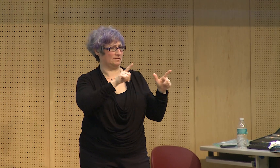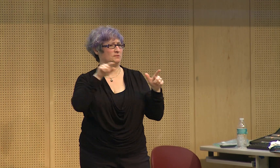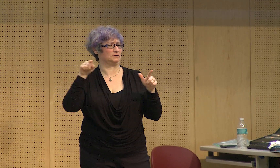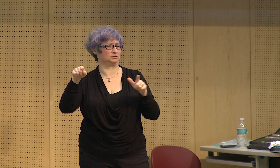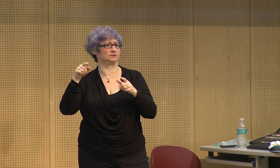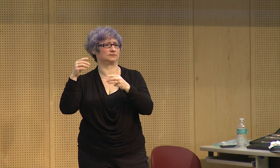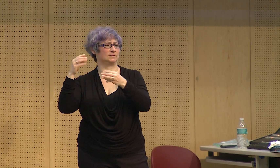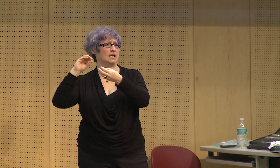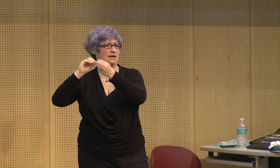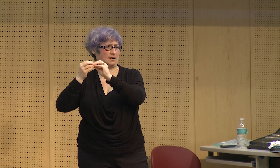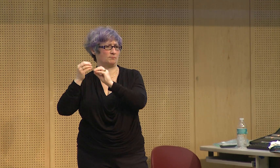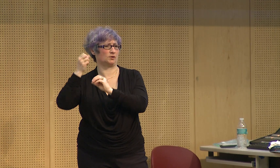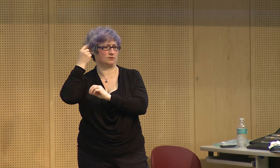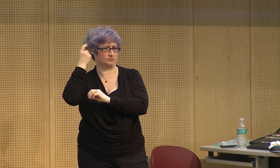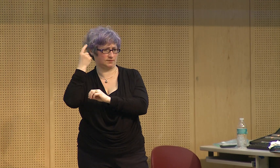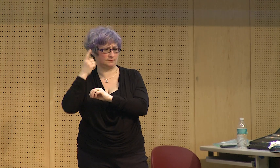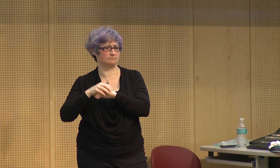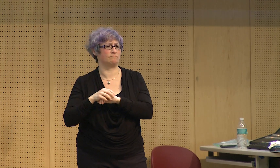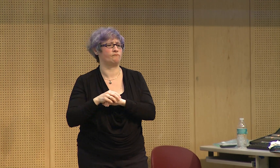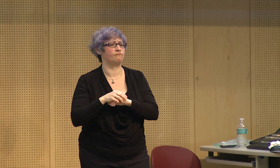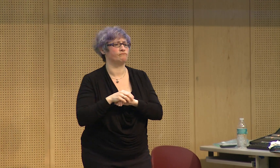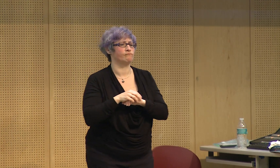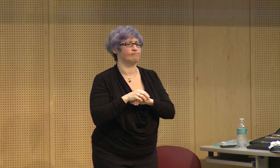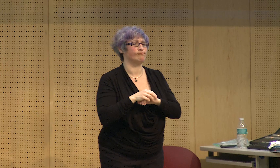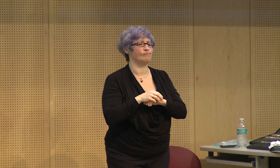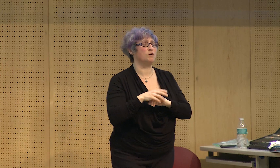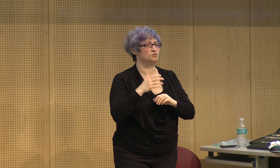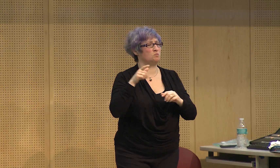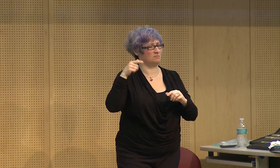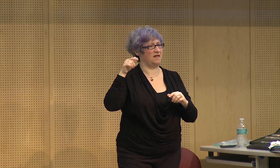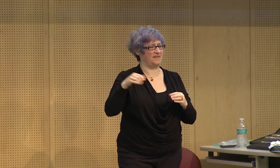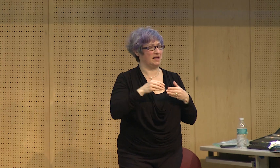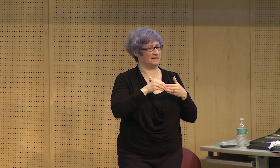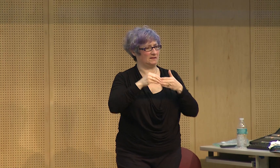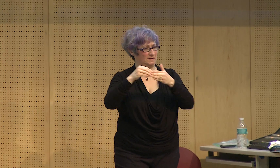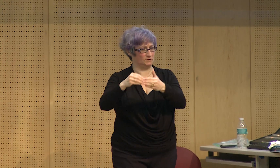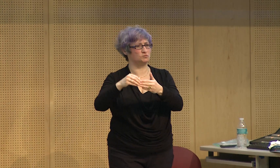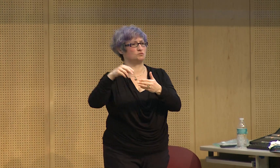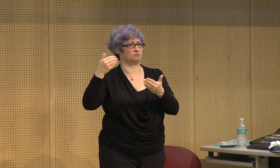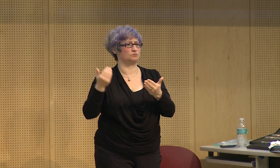in Nicaragua there seems to be, what we have found, a correlation between literacy